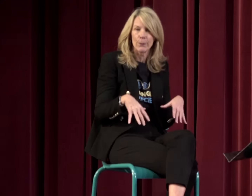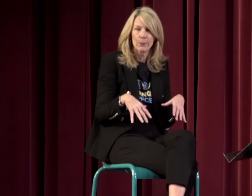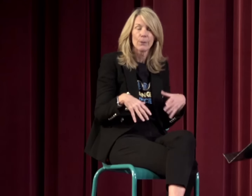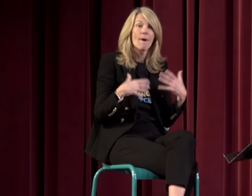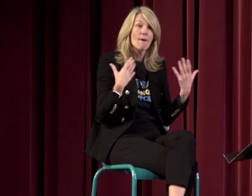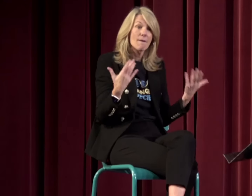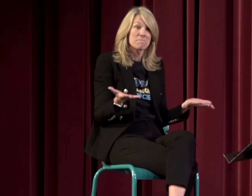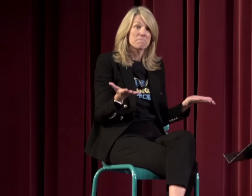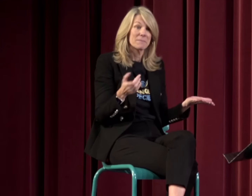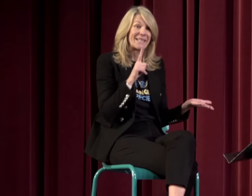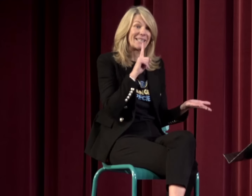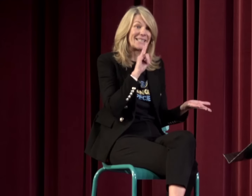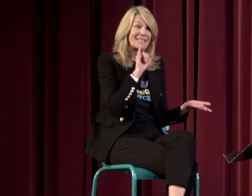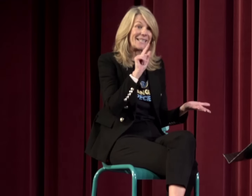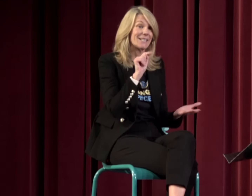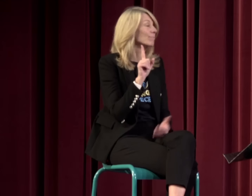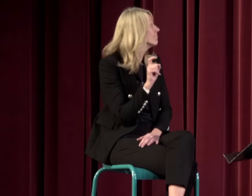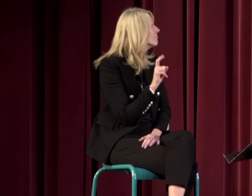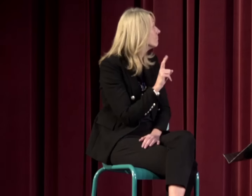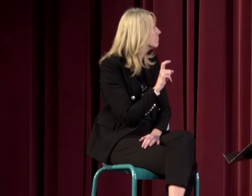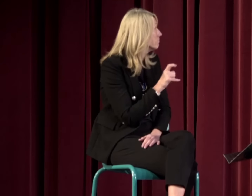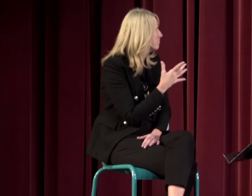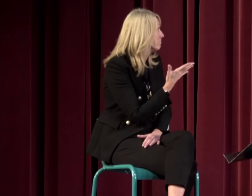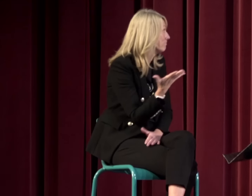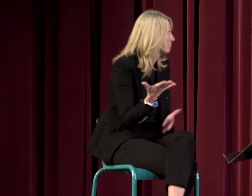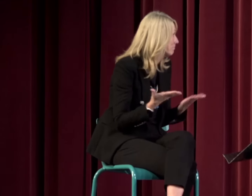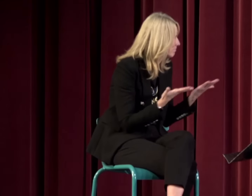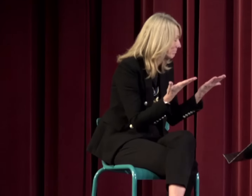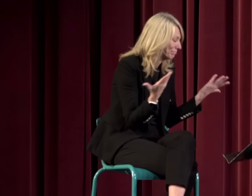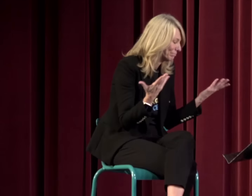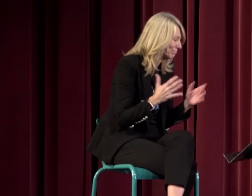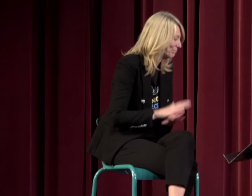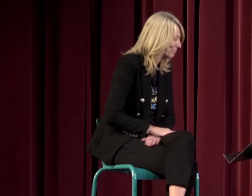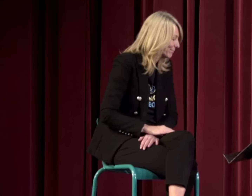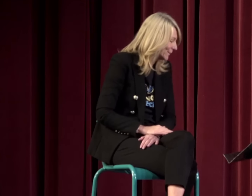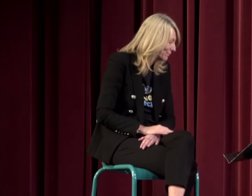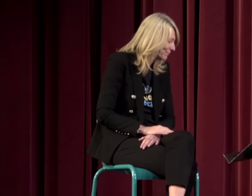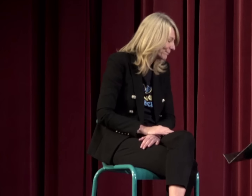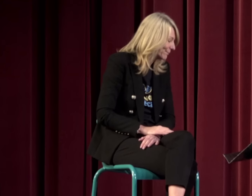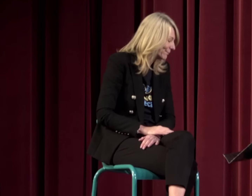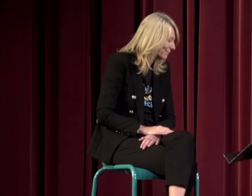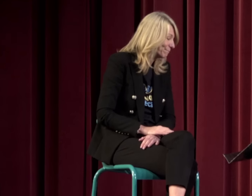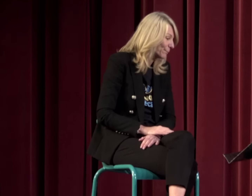But my question to all of us here today is, is it really?